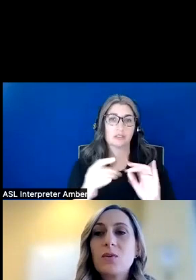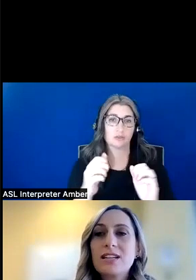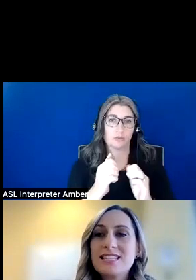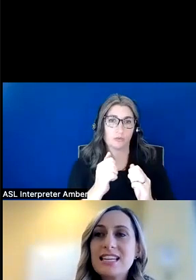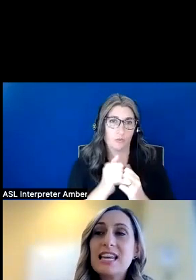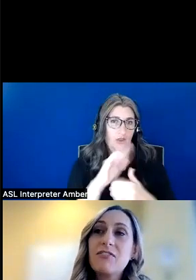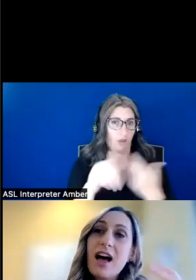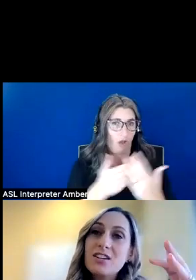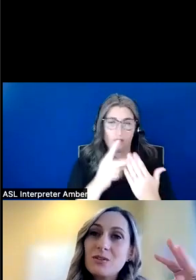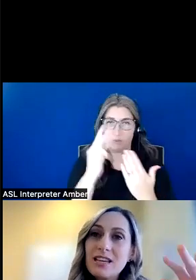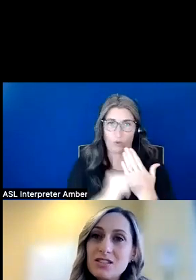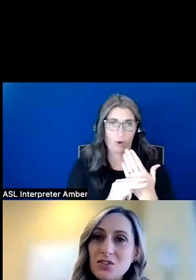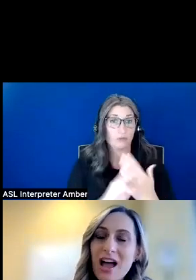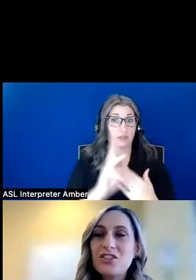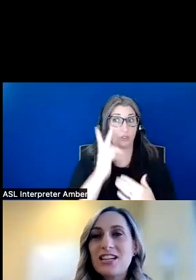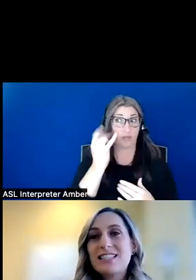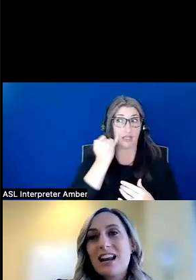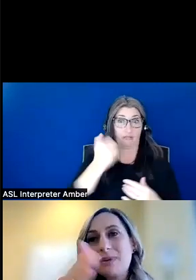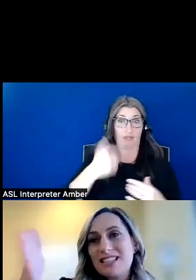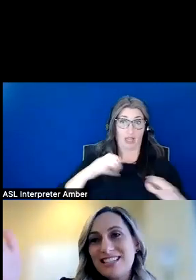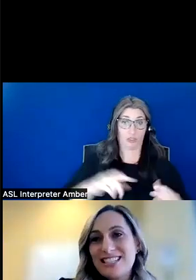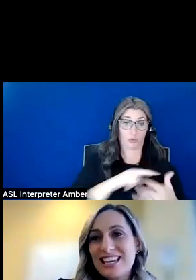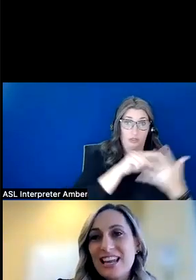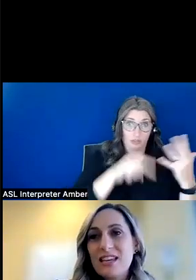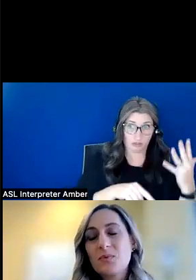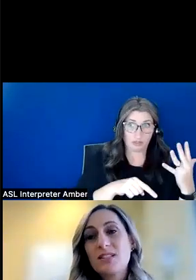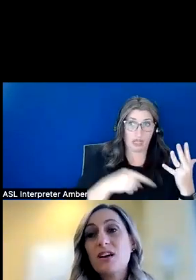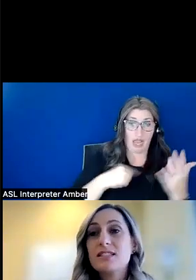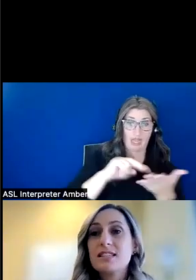that you can see, if I do these strategies, and I'm intended to get these results, then